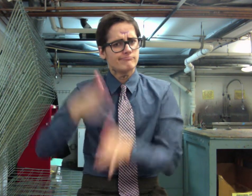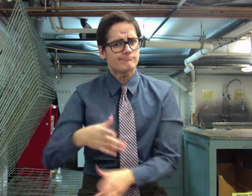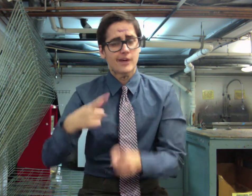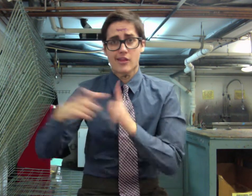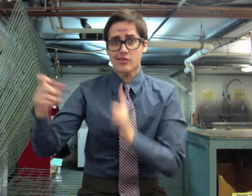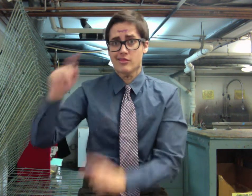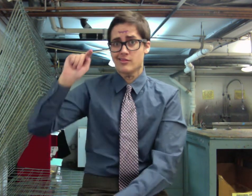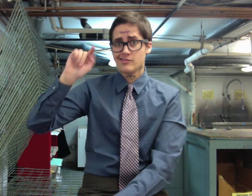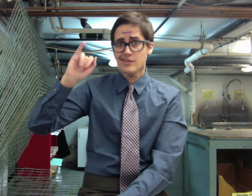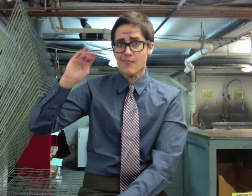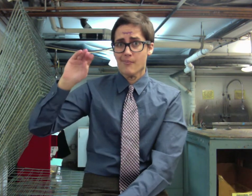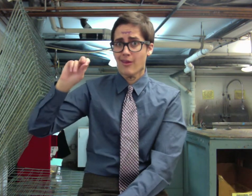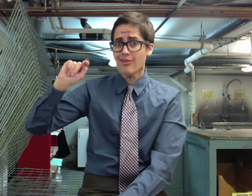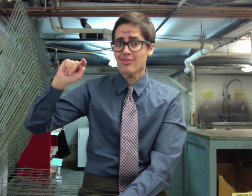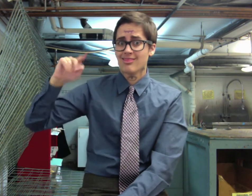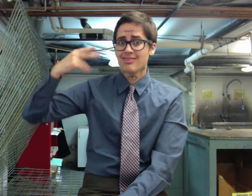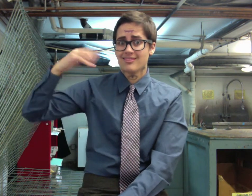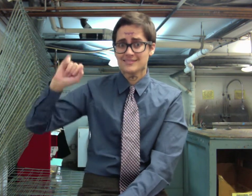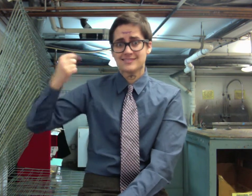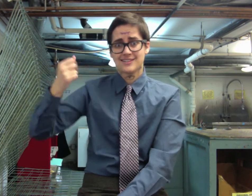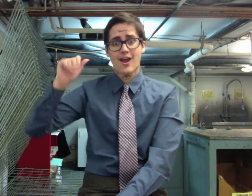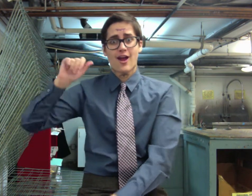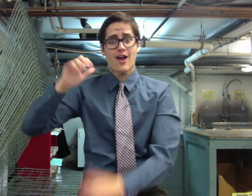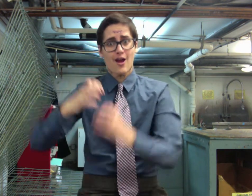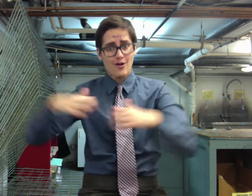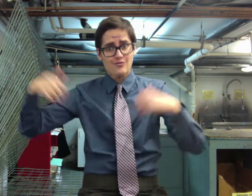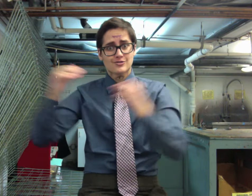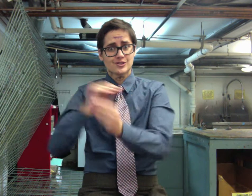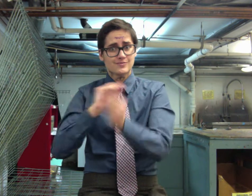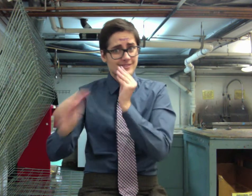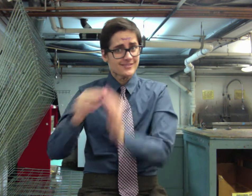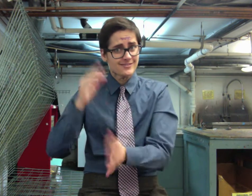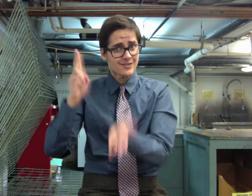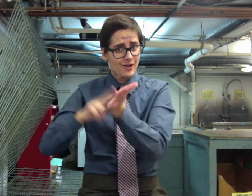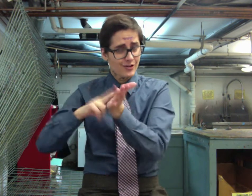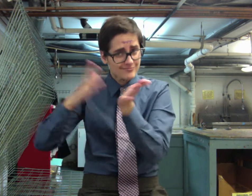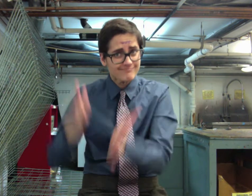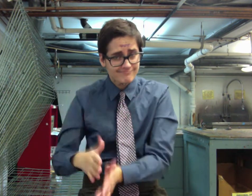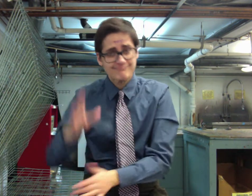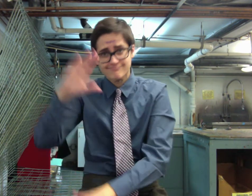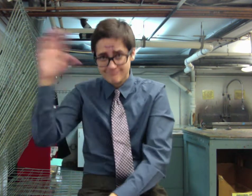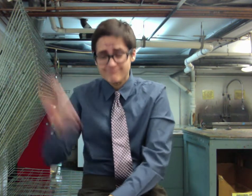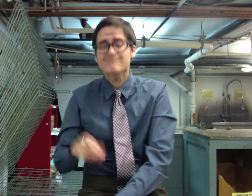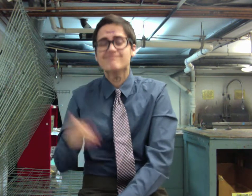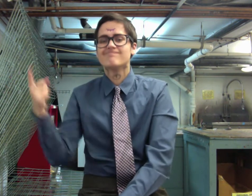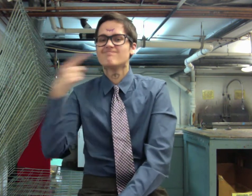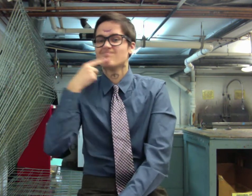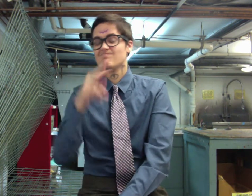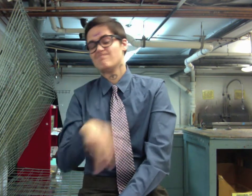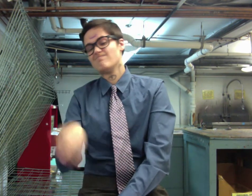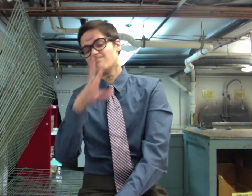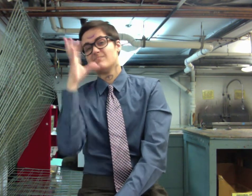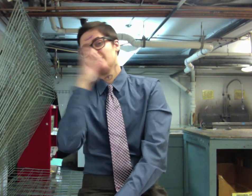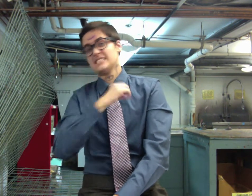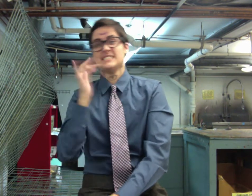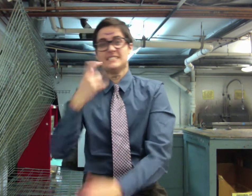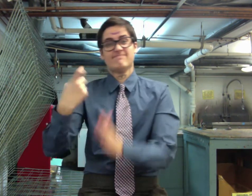from Timothy's Auditorium Repair Contractors, Inc. estimate that close to